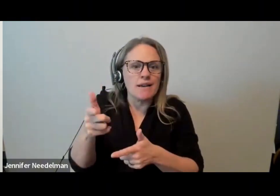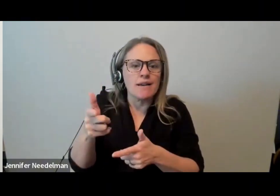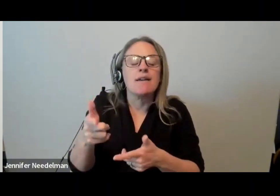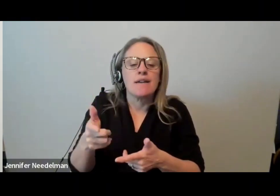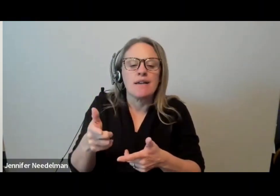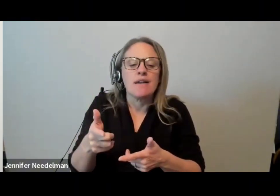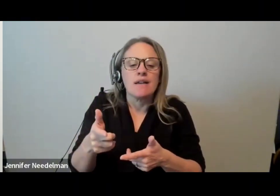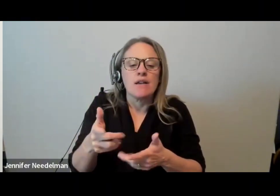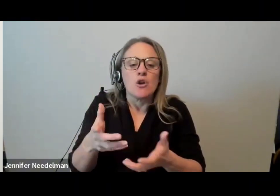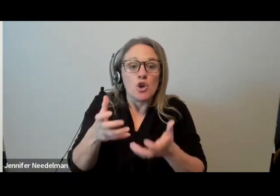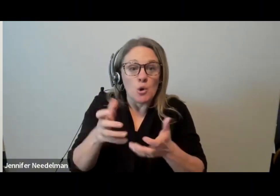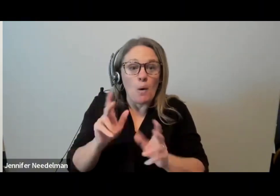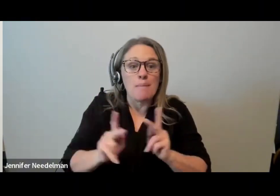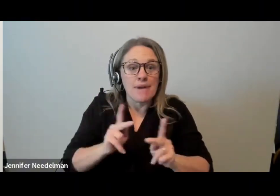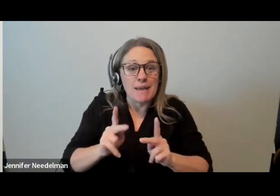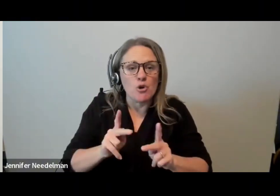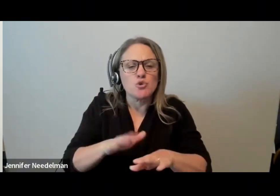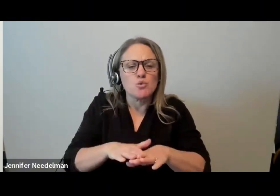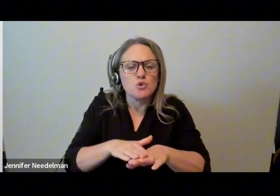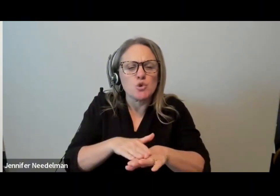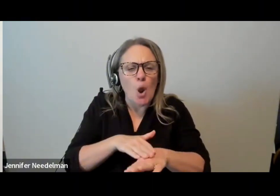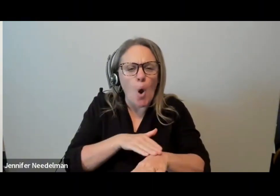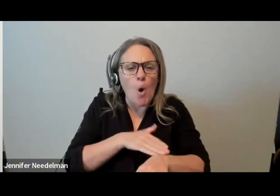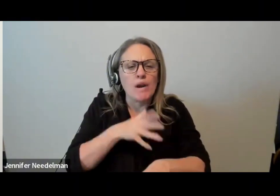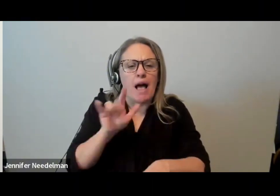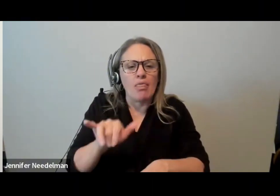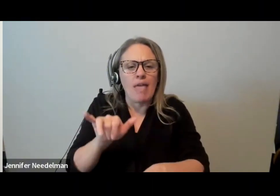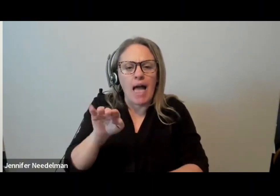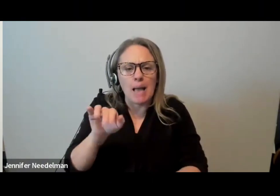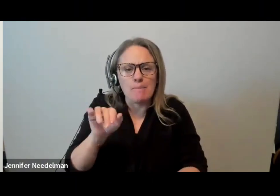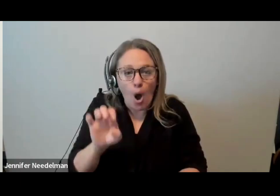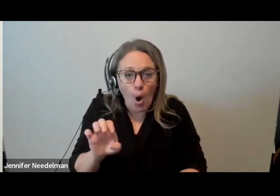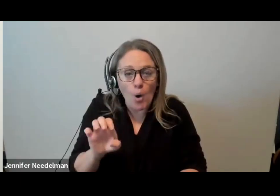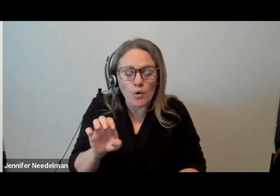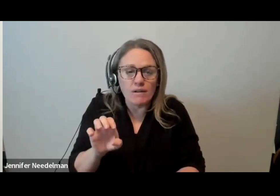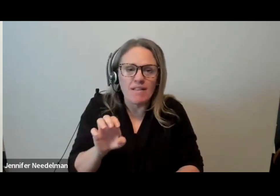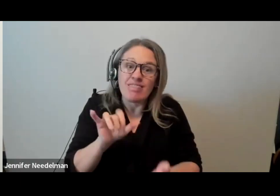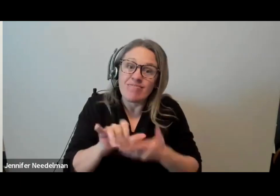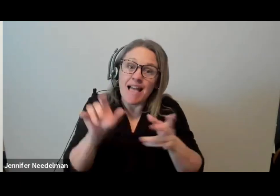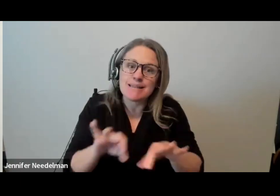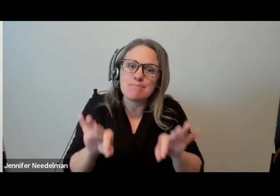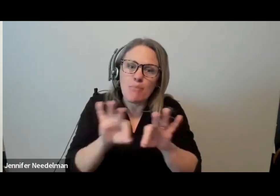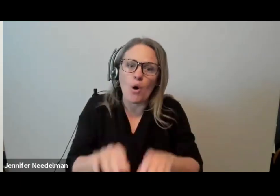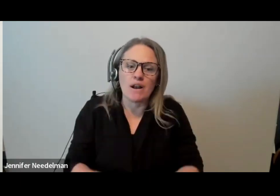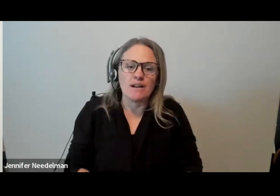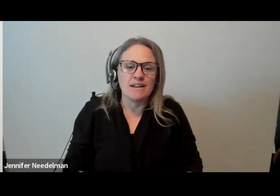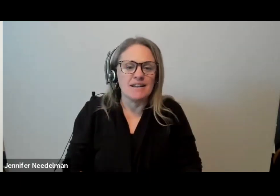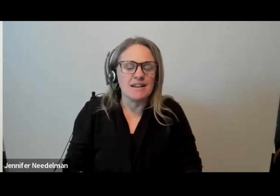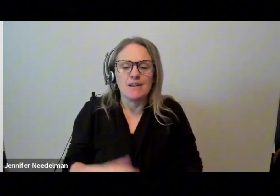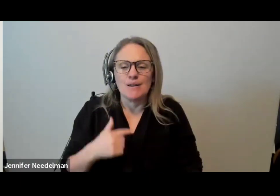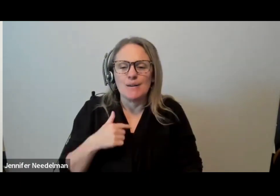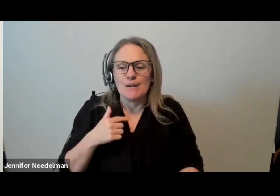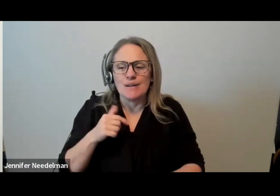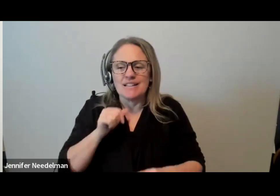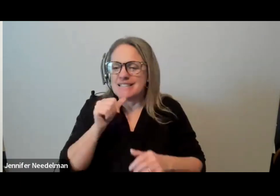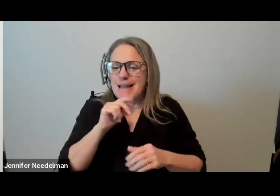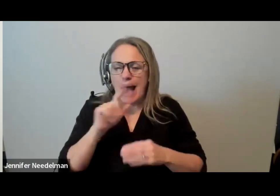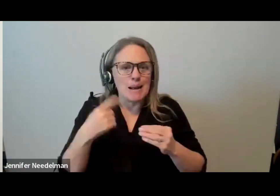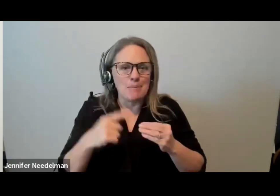that allows people to slow that mode down is going to be important. Now, we talked a little bit about this earlier. It's not about building that function from the get-go.